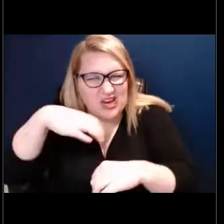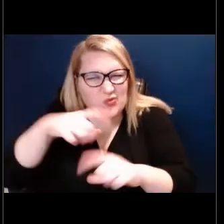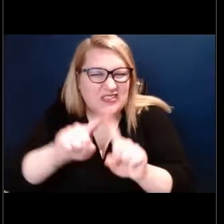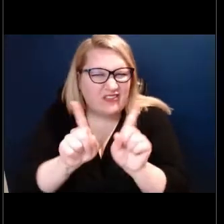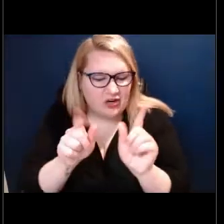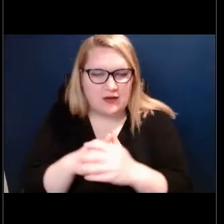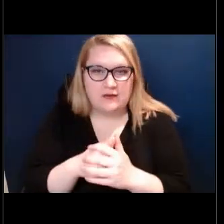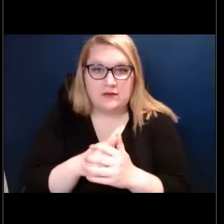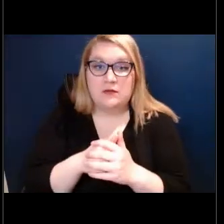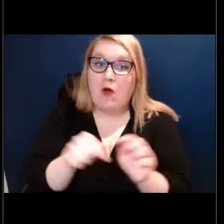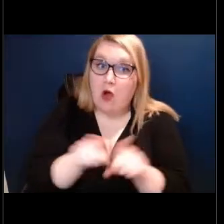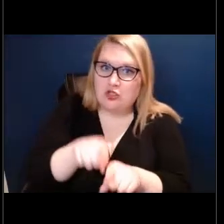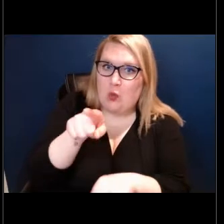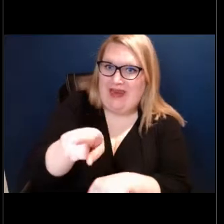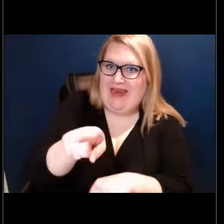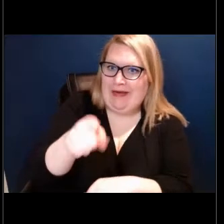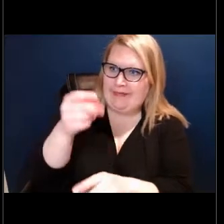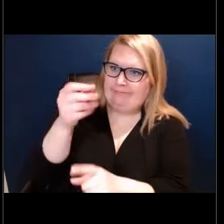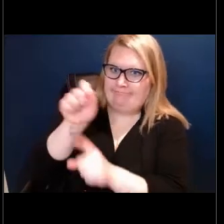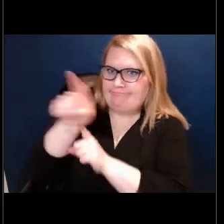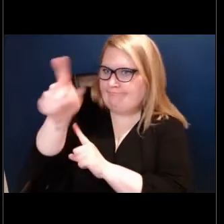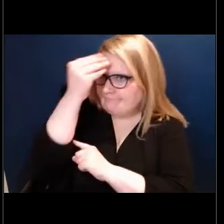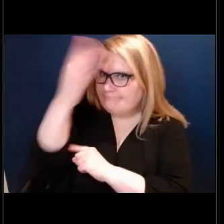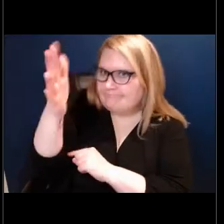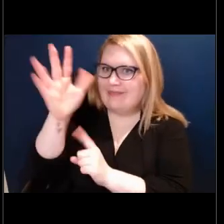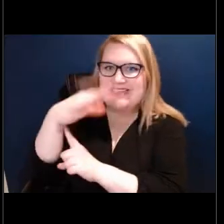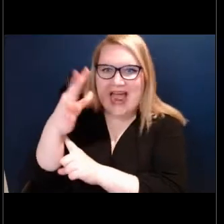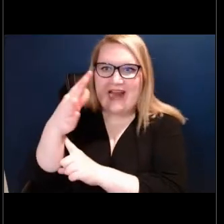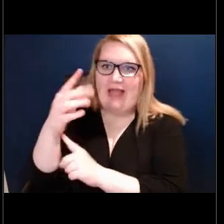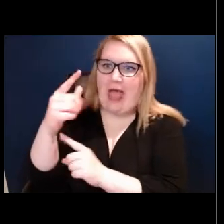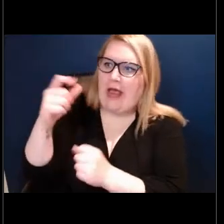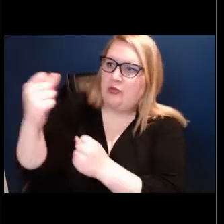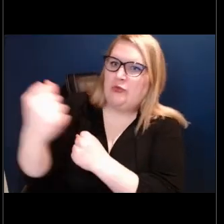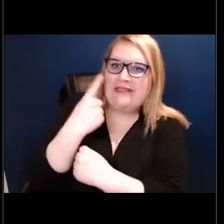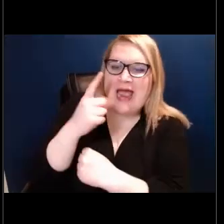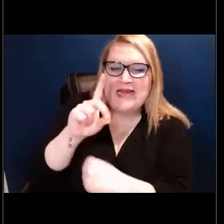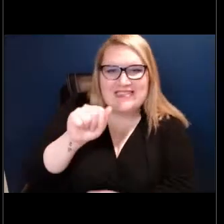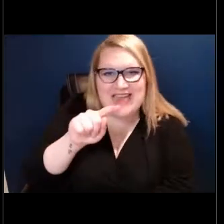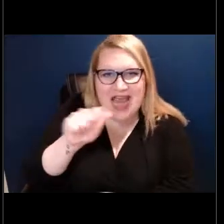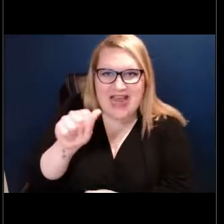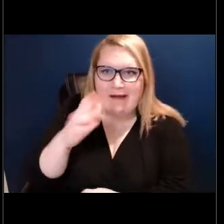and send us data. And also the hosts send special commands to it to tell it what to do